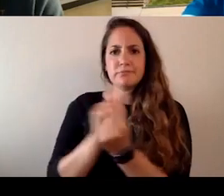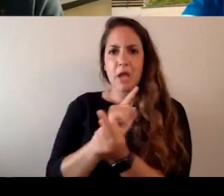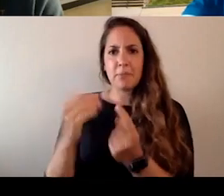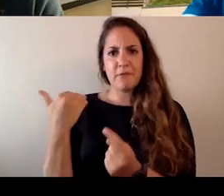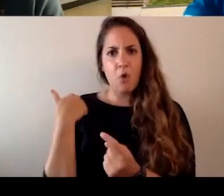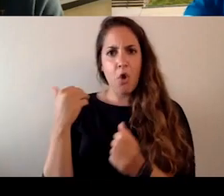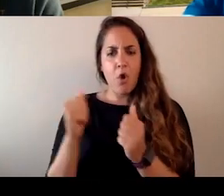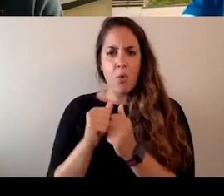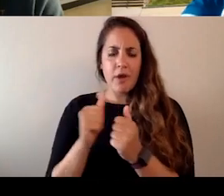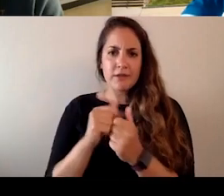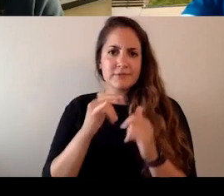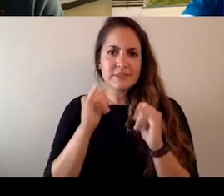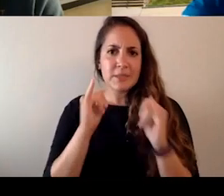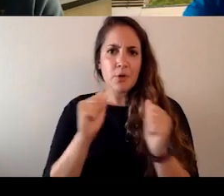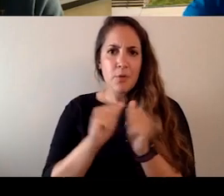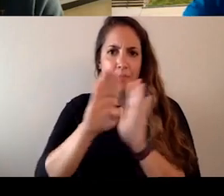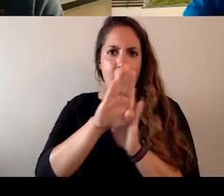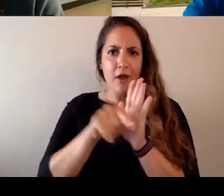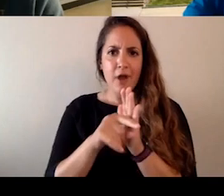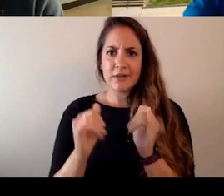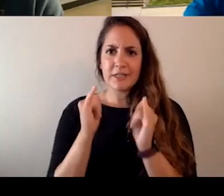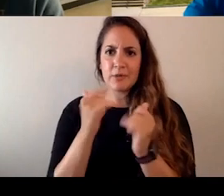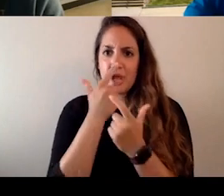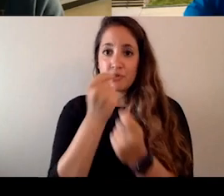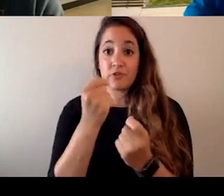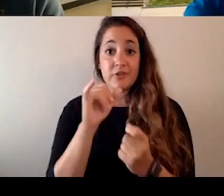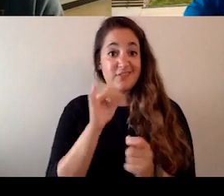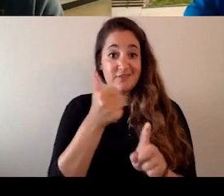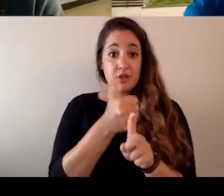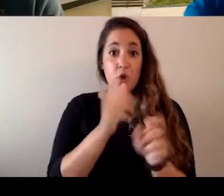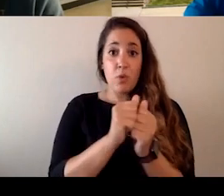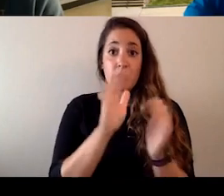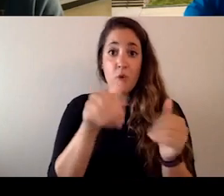similar areas of interest. So you providing that sort of lens and expertise is always interesting.